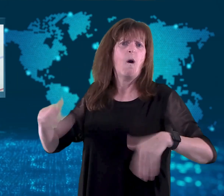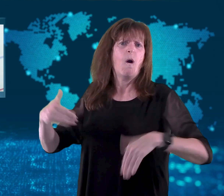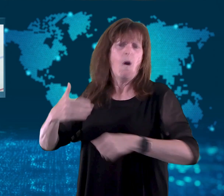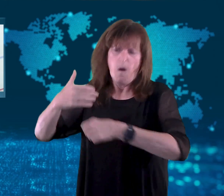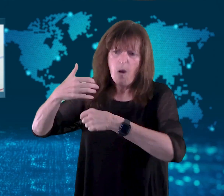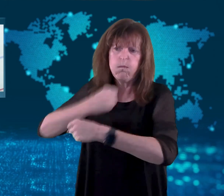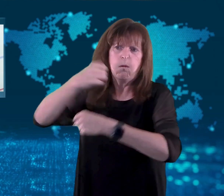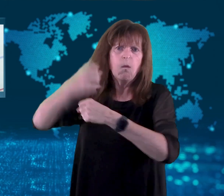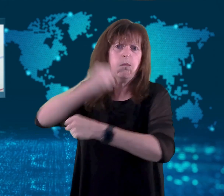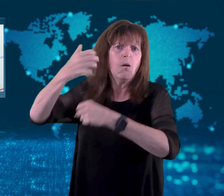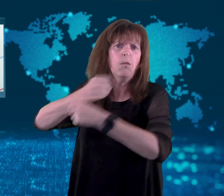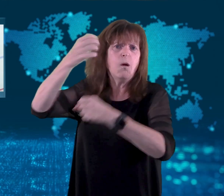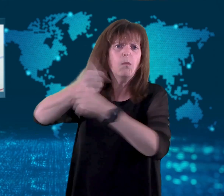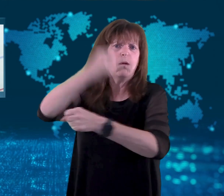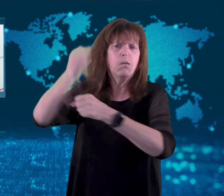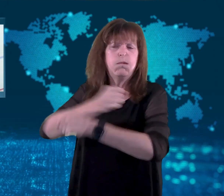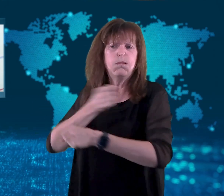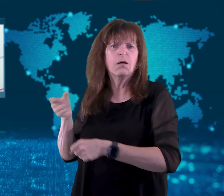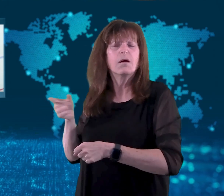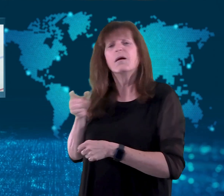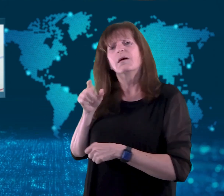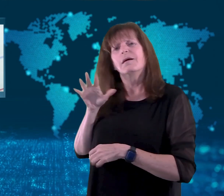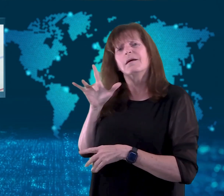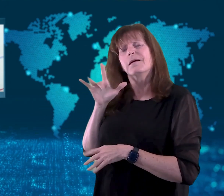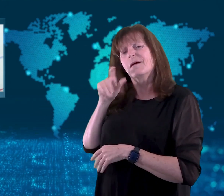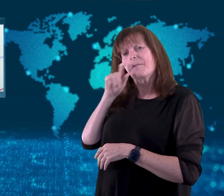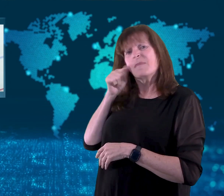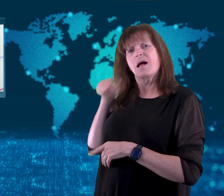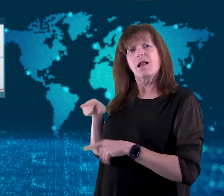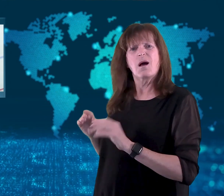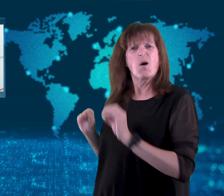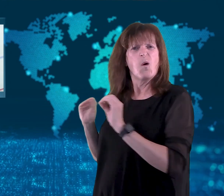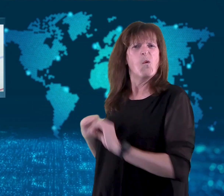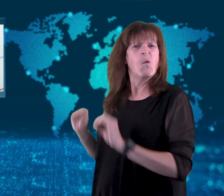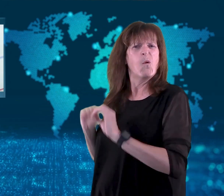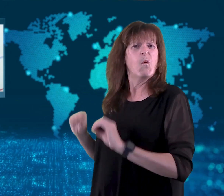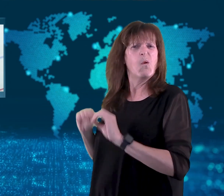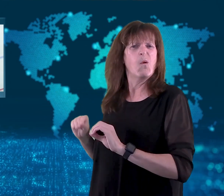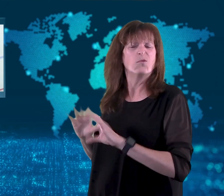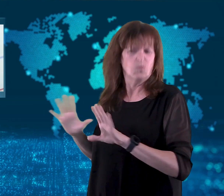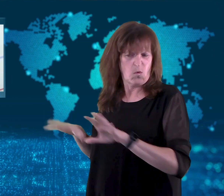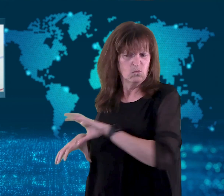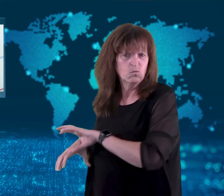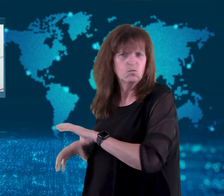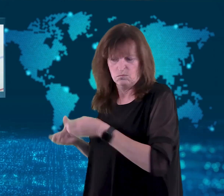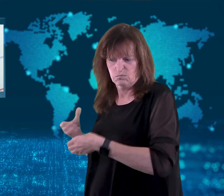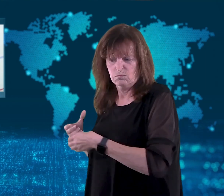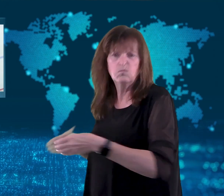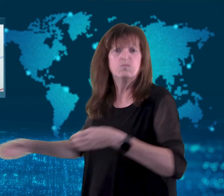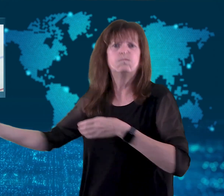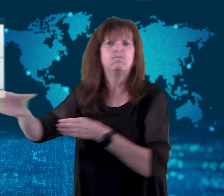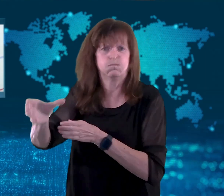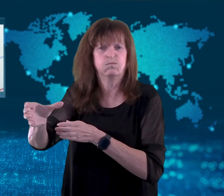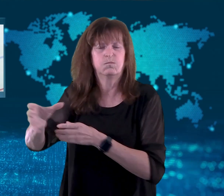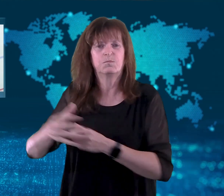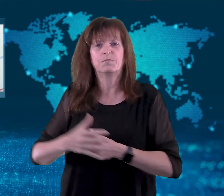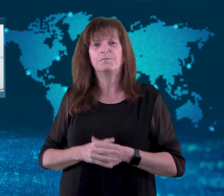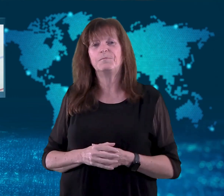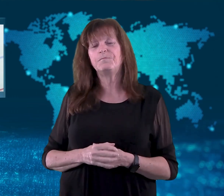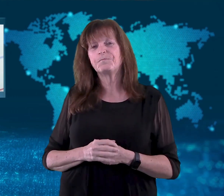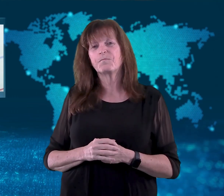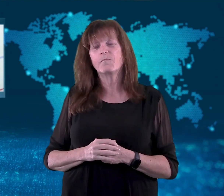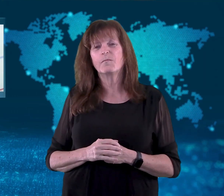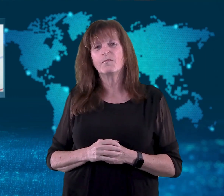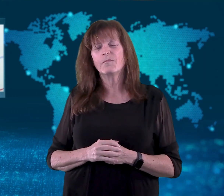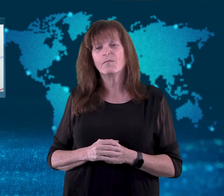because they had more success than their male counterparts.